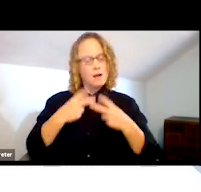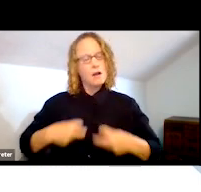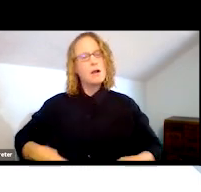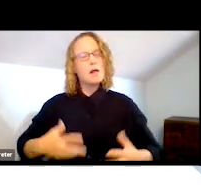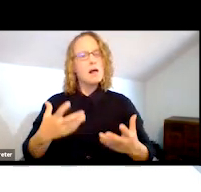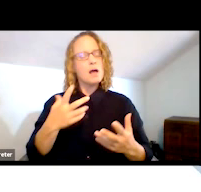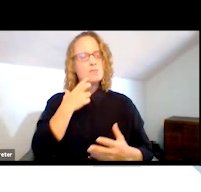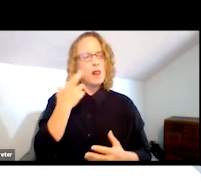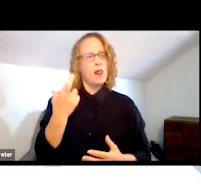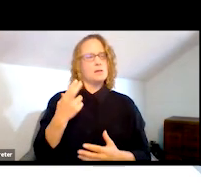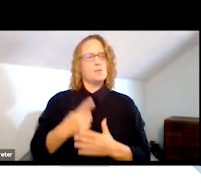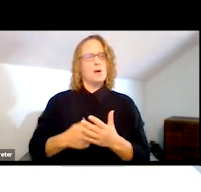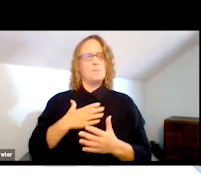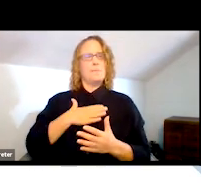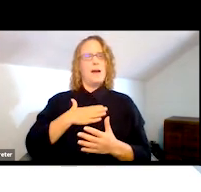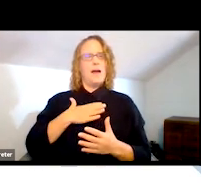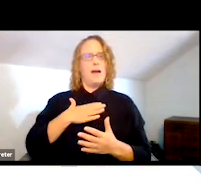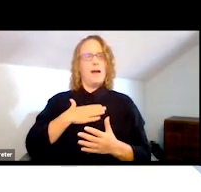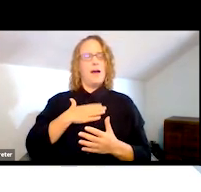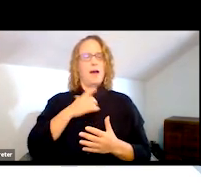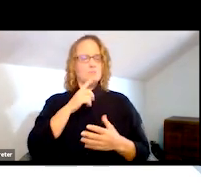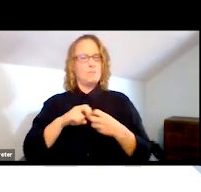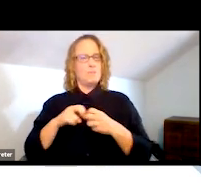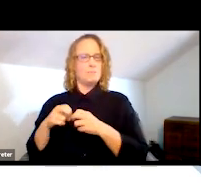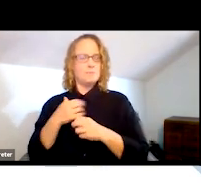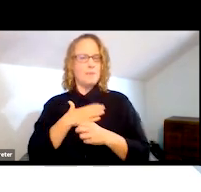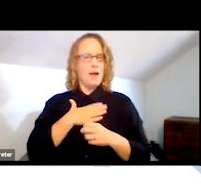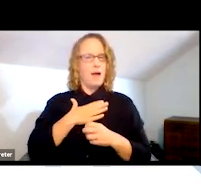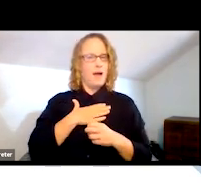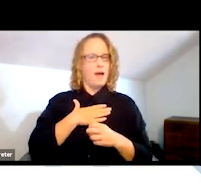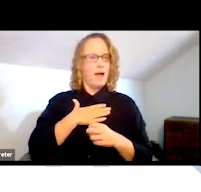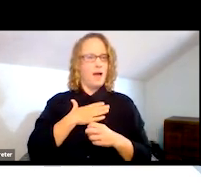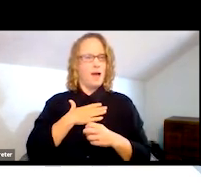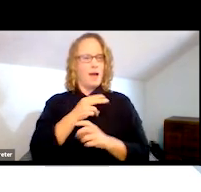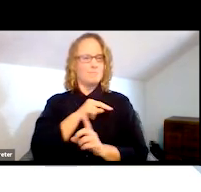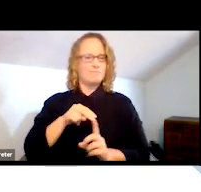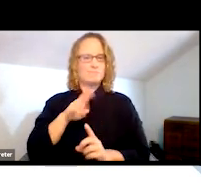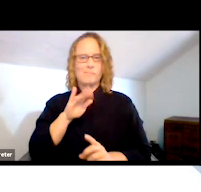part of that is that commitment to being a lifelong learner. And so, that leads us to,